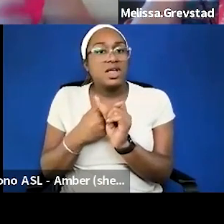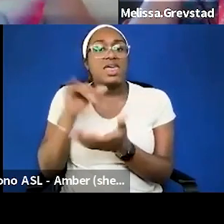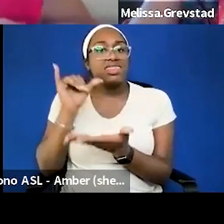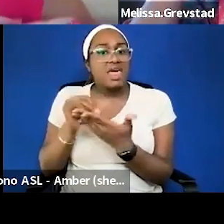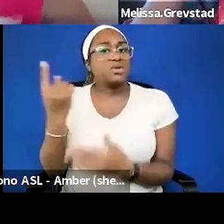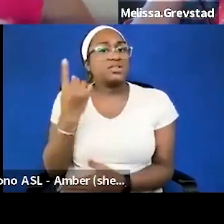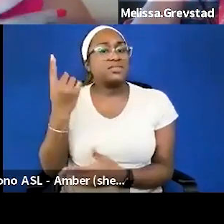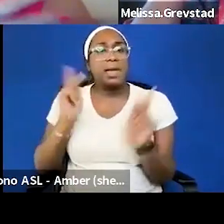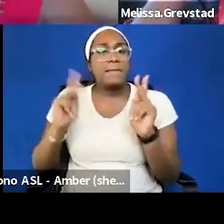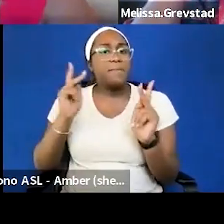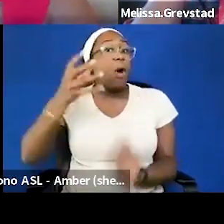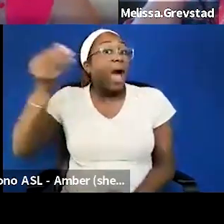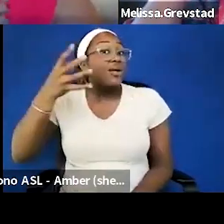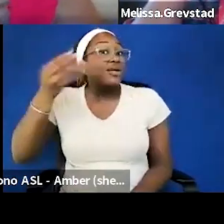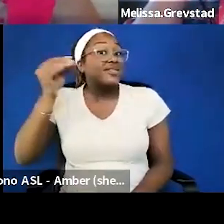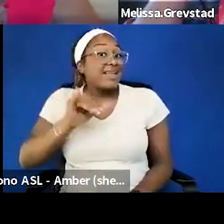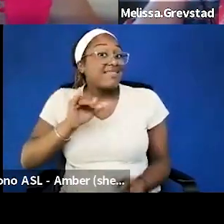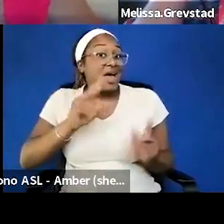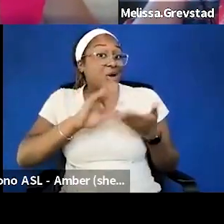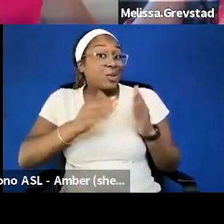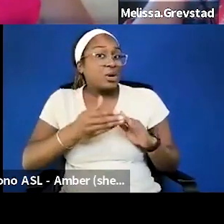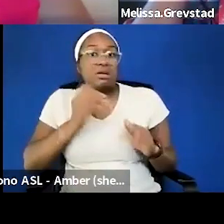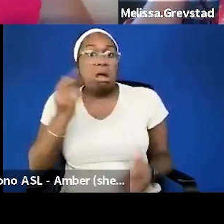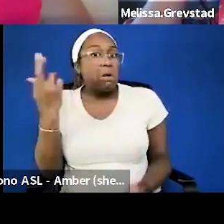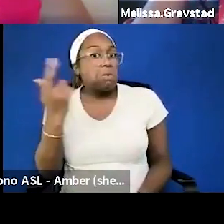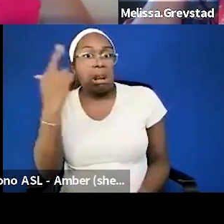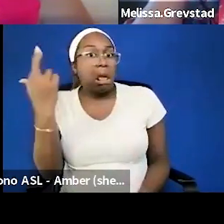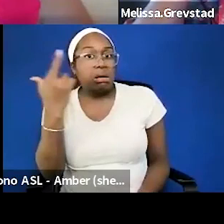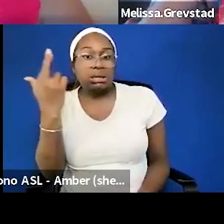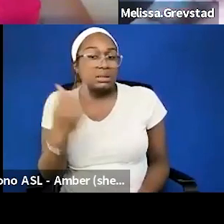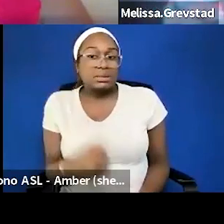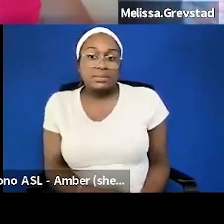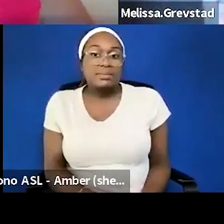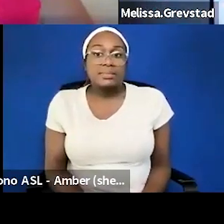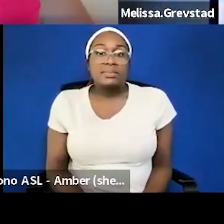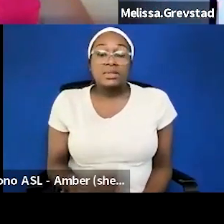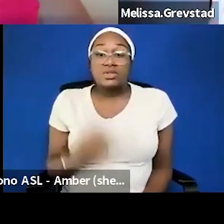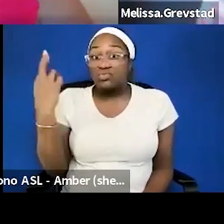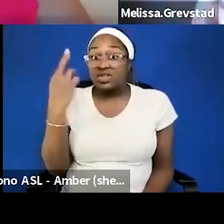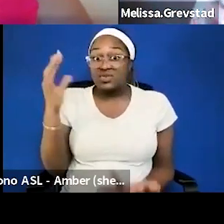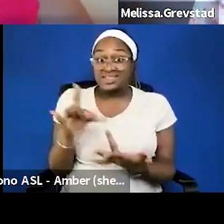outside of the community might not have realized or realize was such a significant issue.